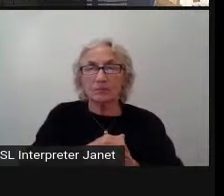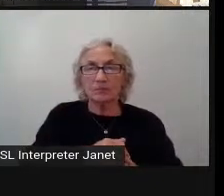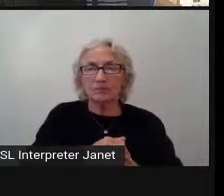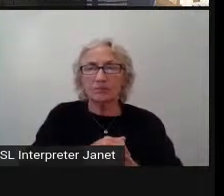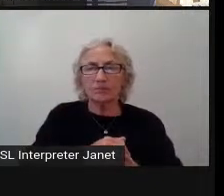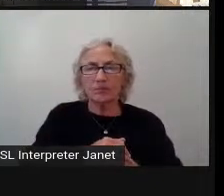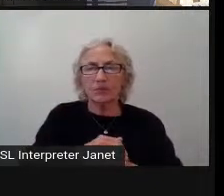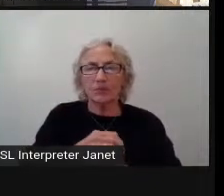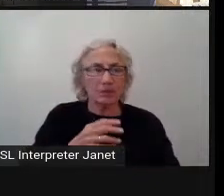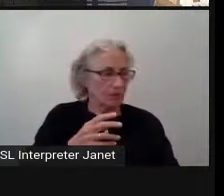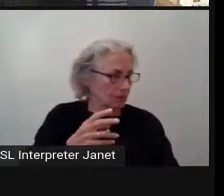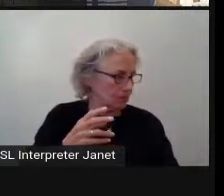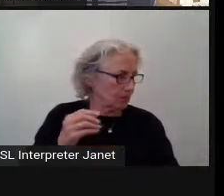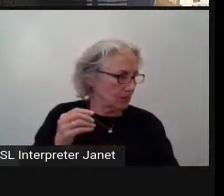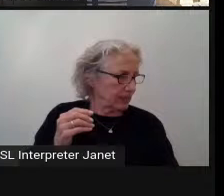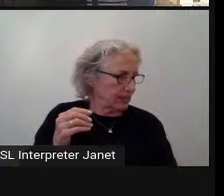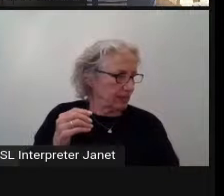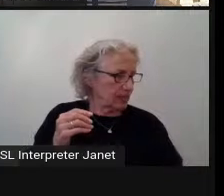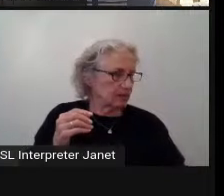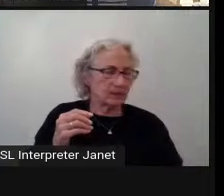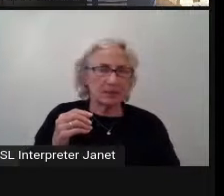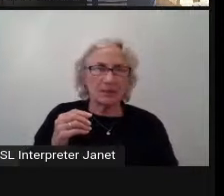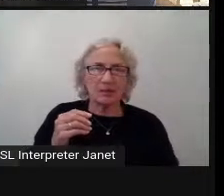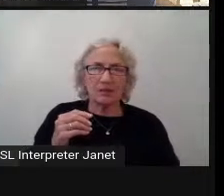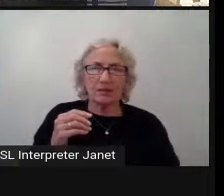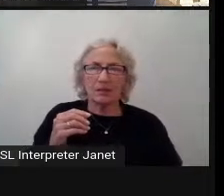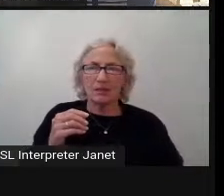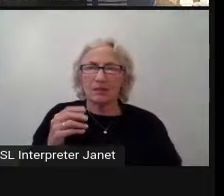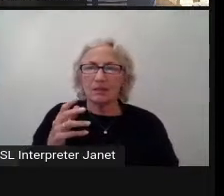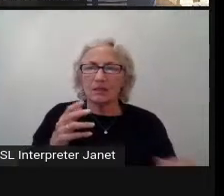and if they do not provide a description